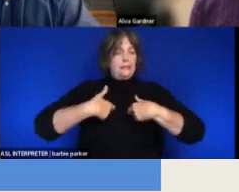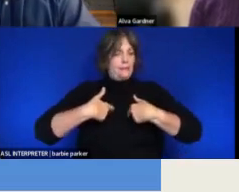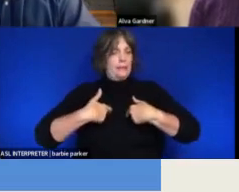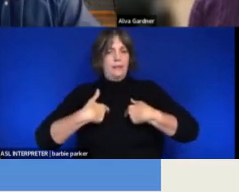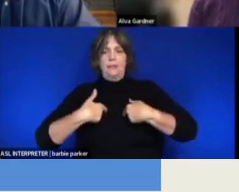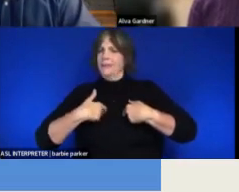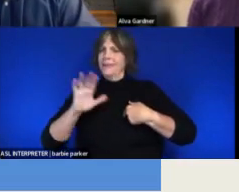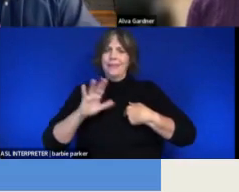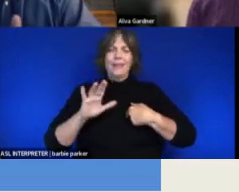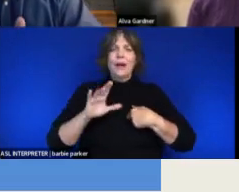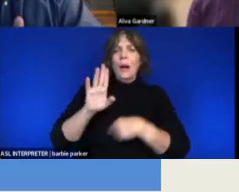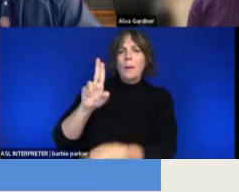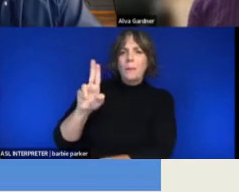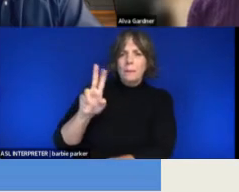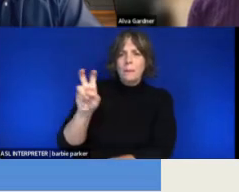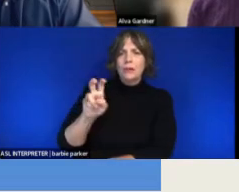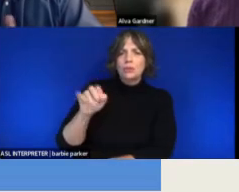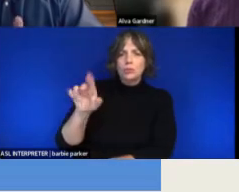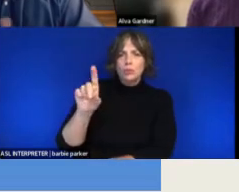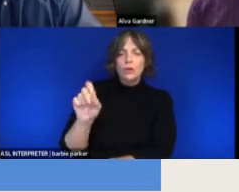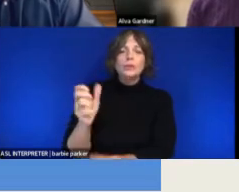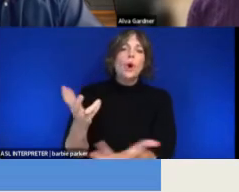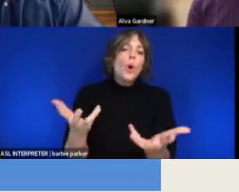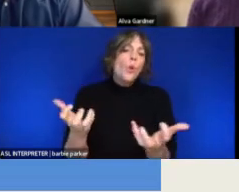buzzwords. What we really want to see is this is how we do our